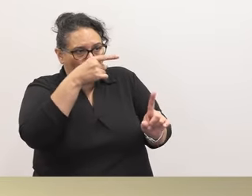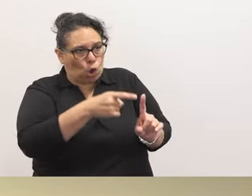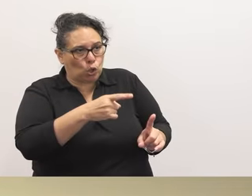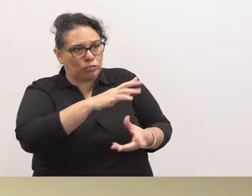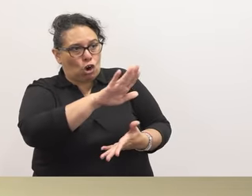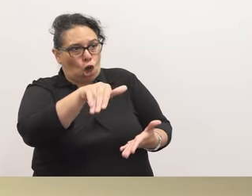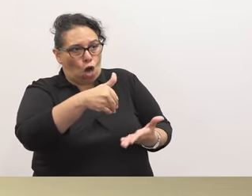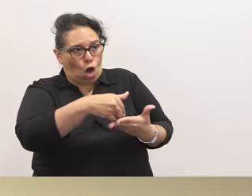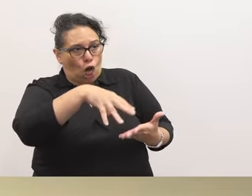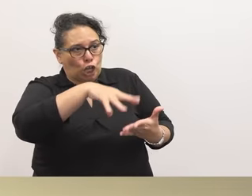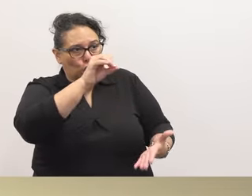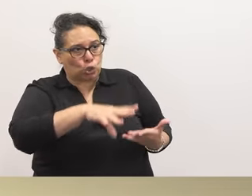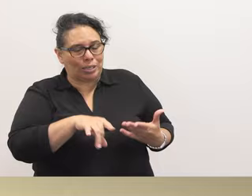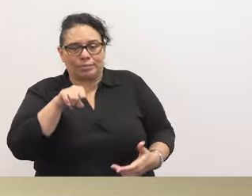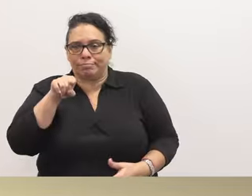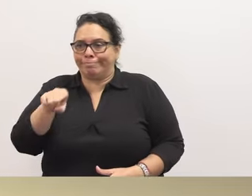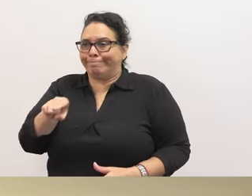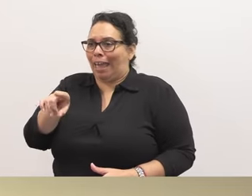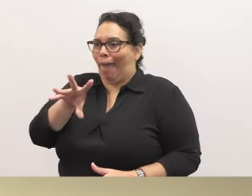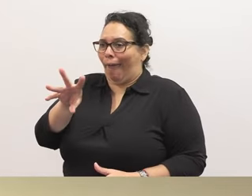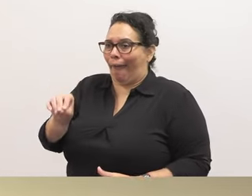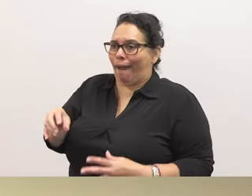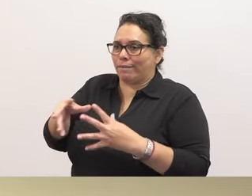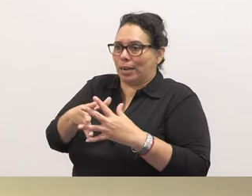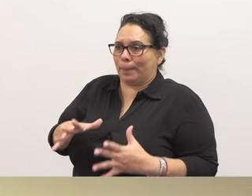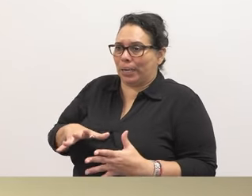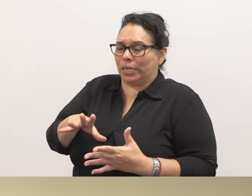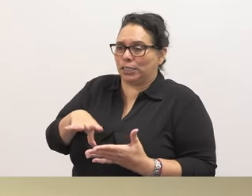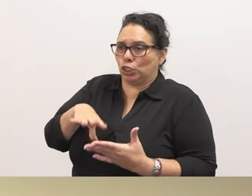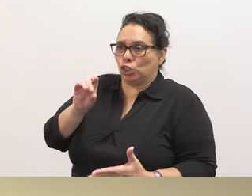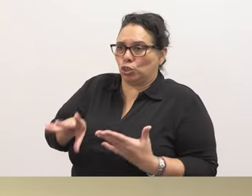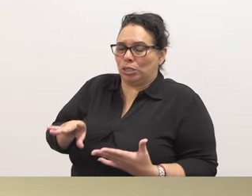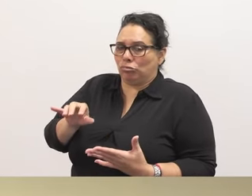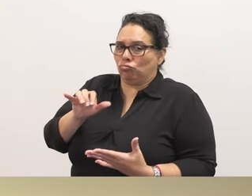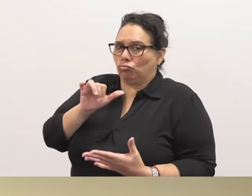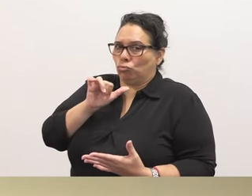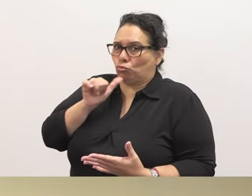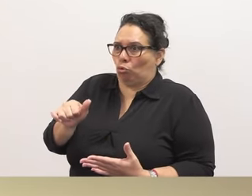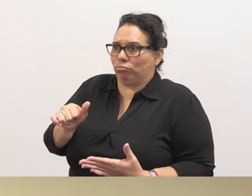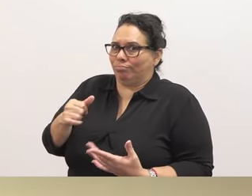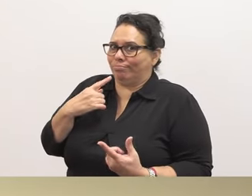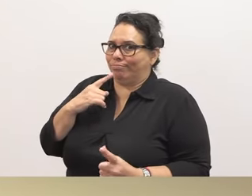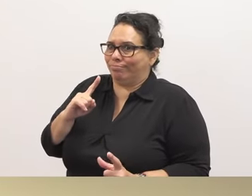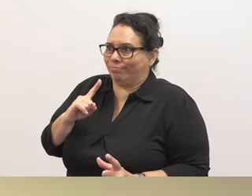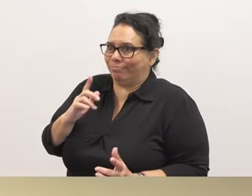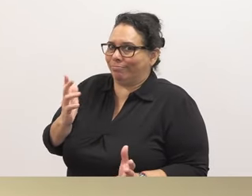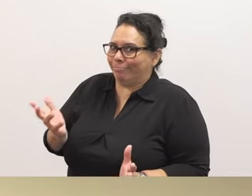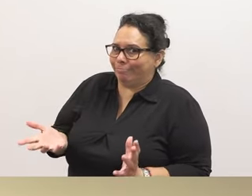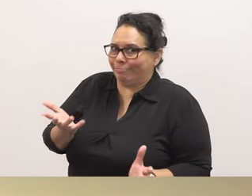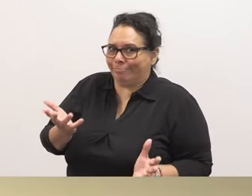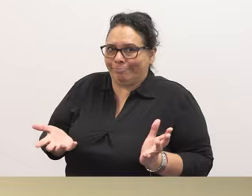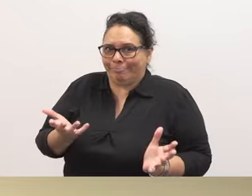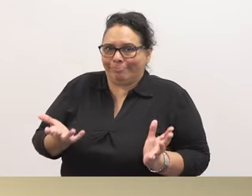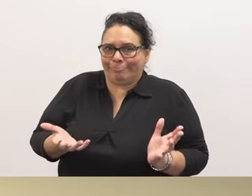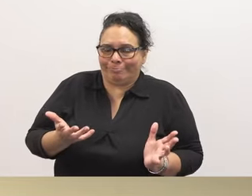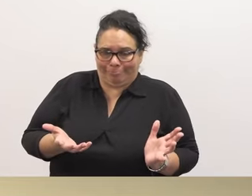the board often adopts that type of a goal as a way of giving the administration a lens through which to operate